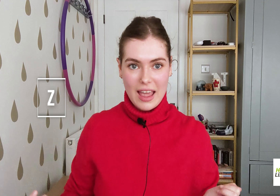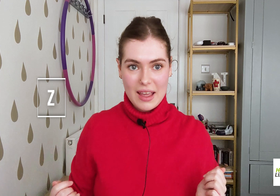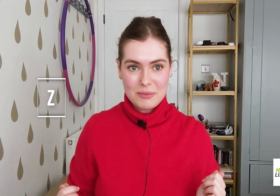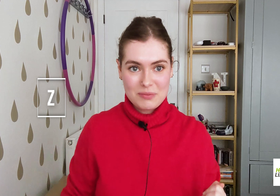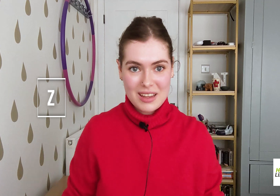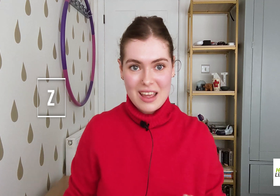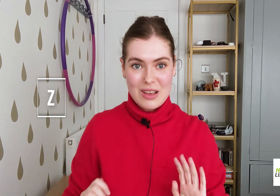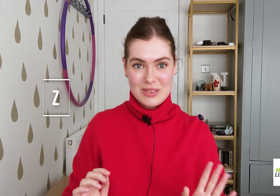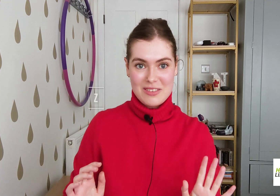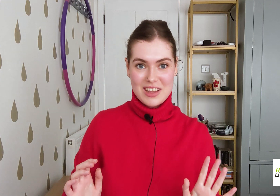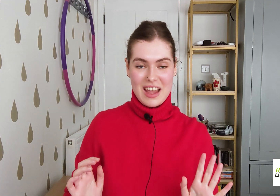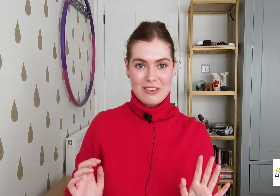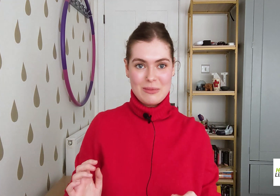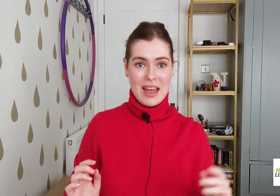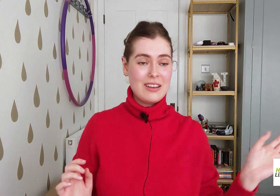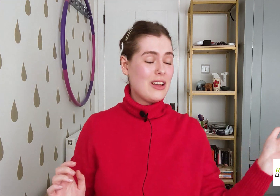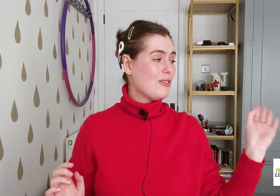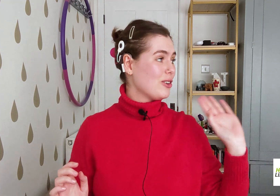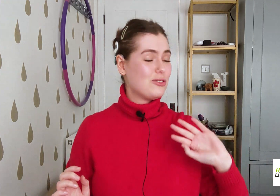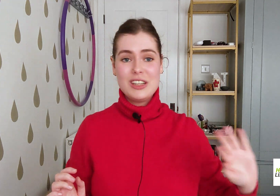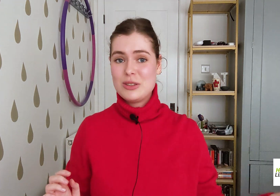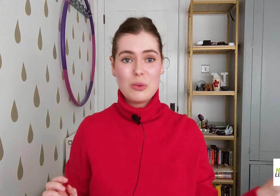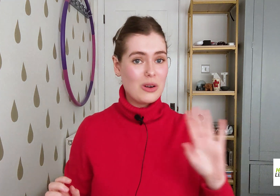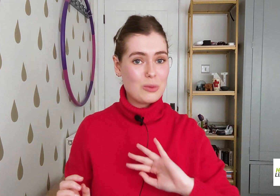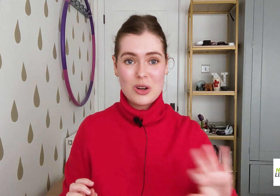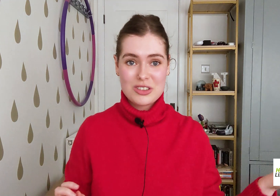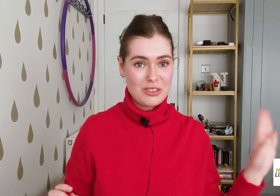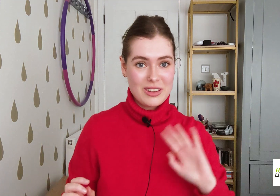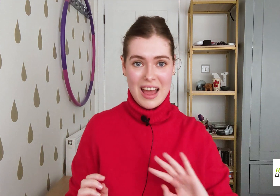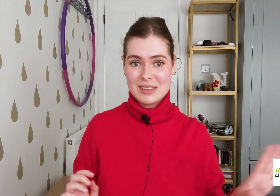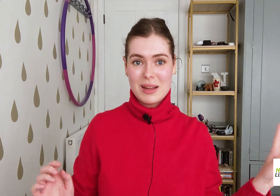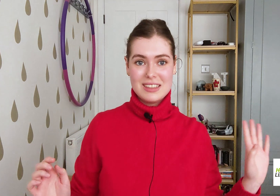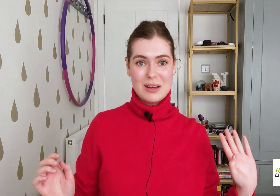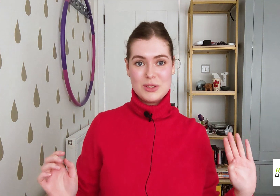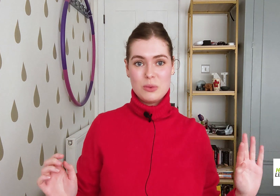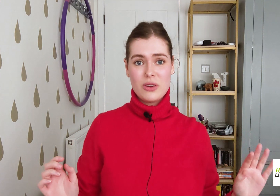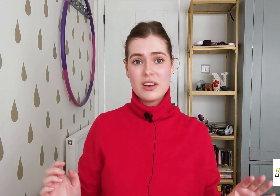Okay, now I've done the alphabet. Feel free to watch through that as many times you want